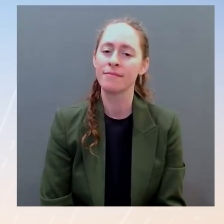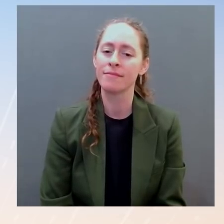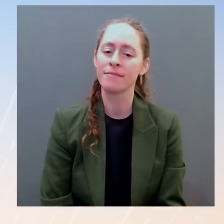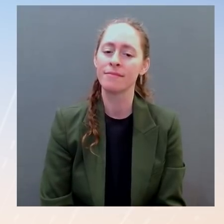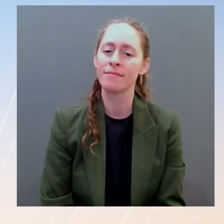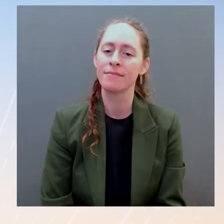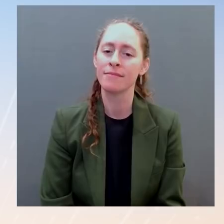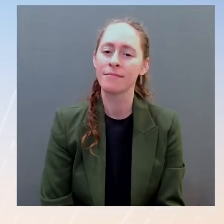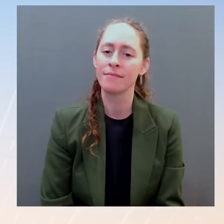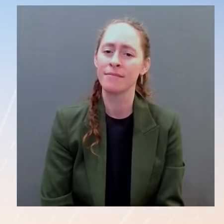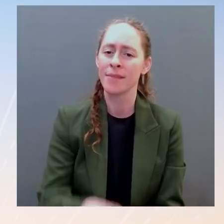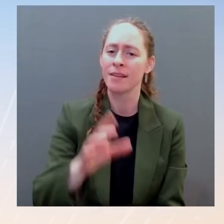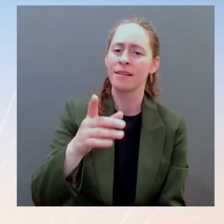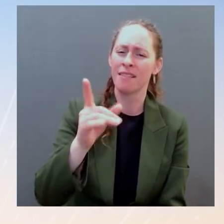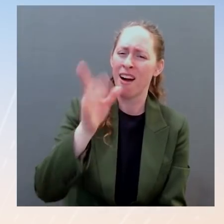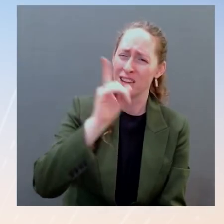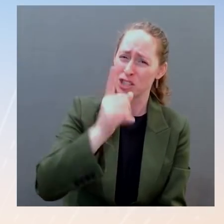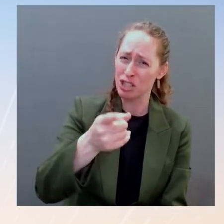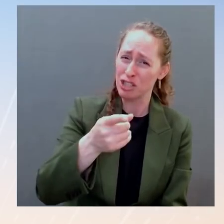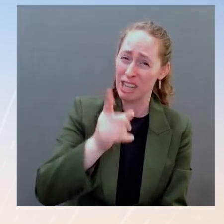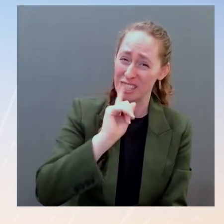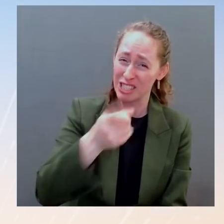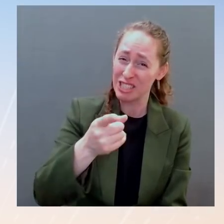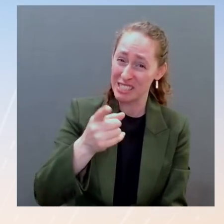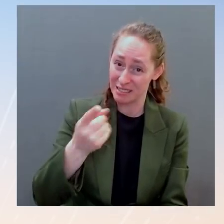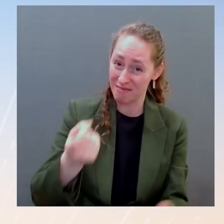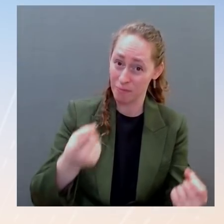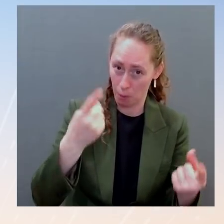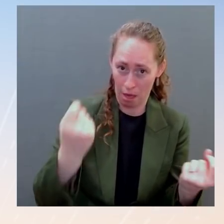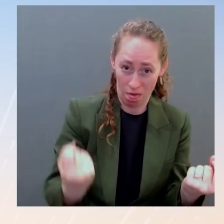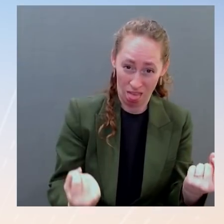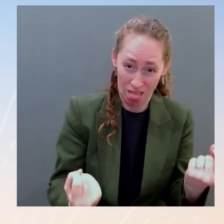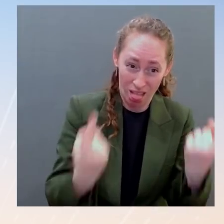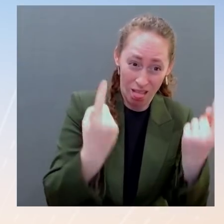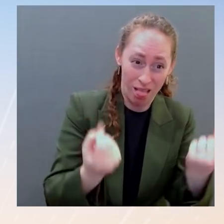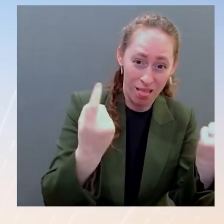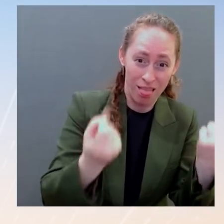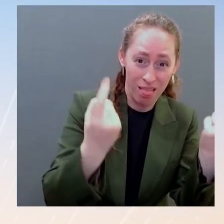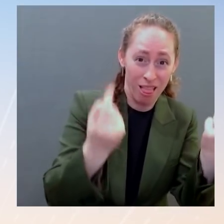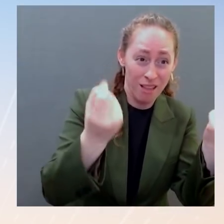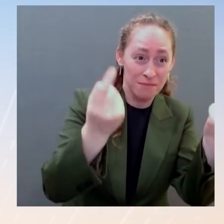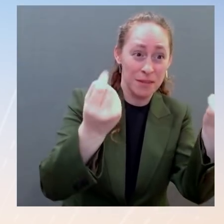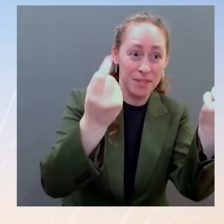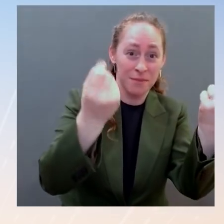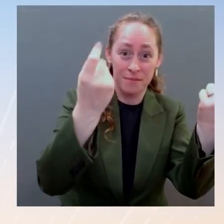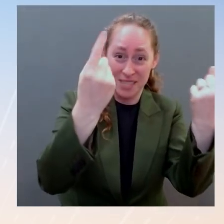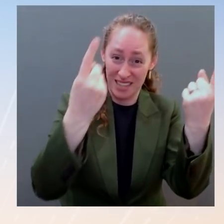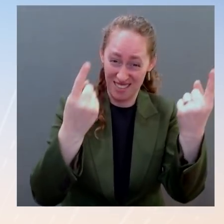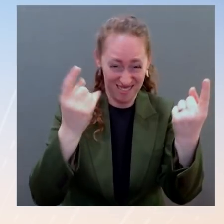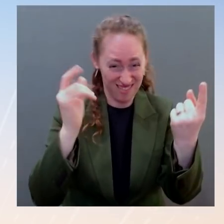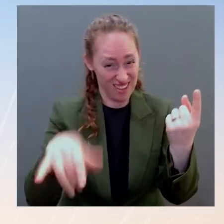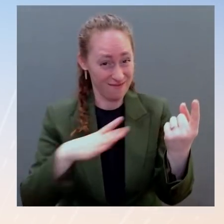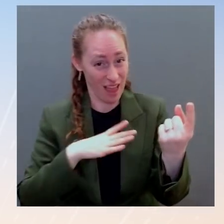Ms. Psaki: Well, again, I think if you look back at where we were a year and a half ago, we were at the point where there was a significant economic downturn;